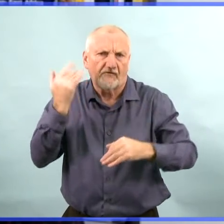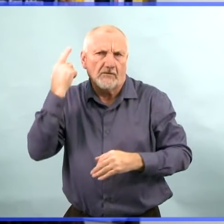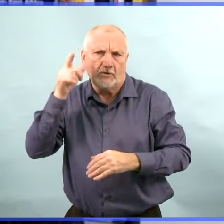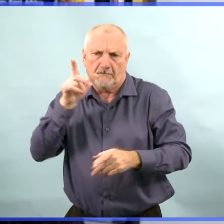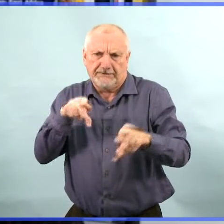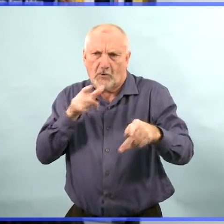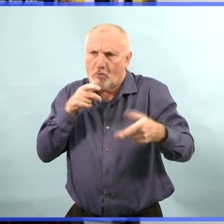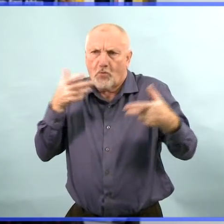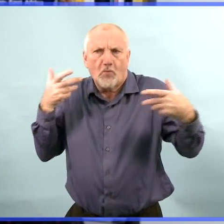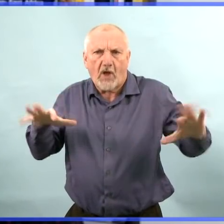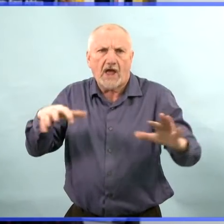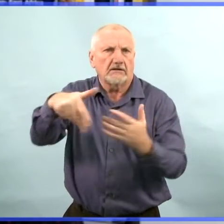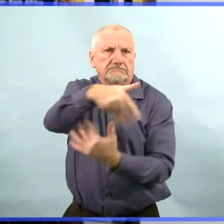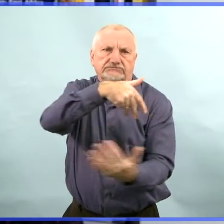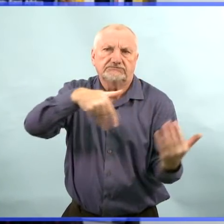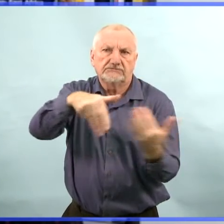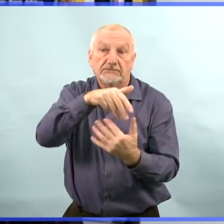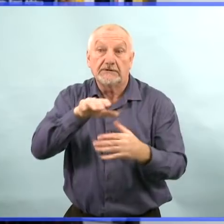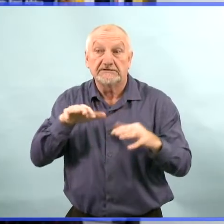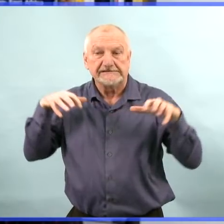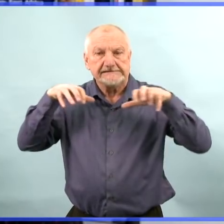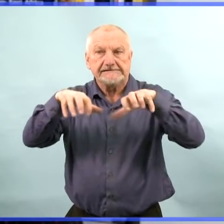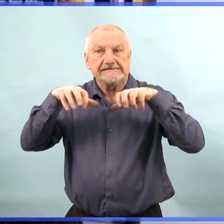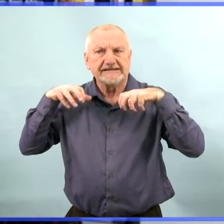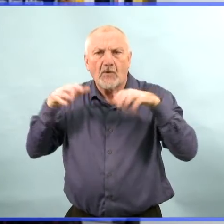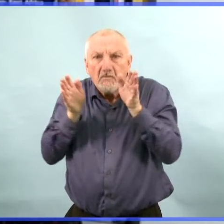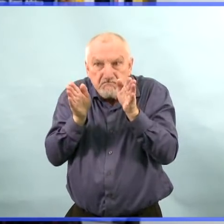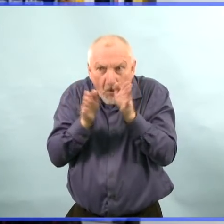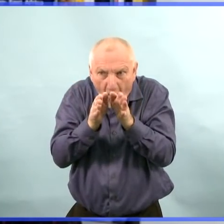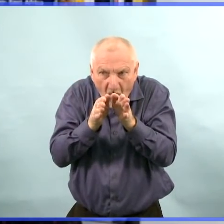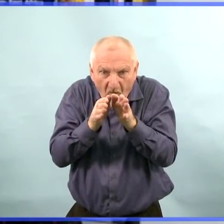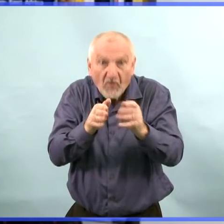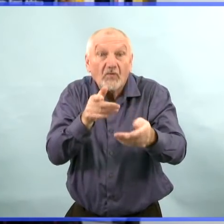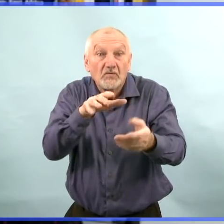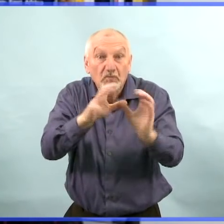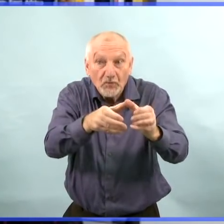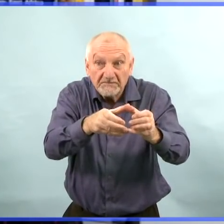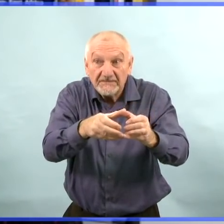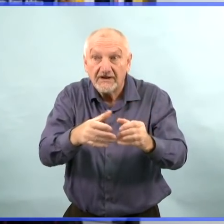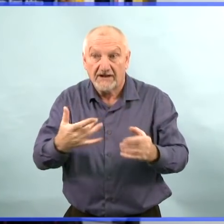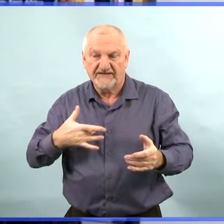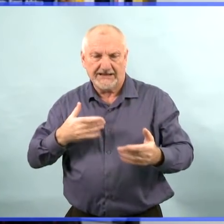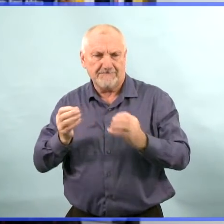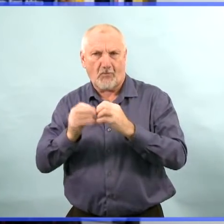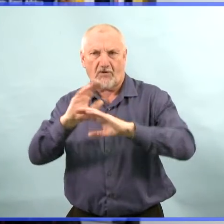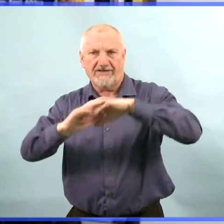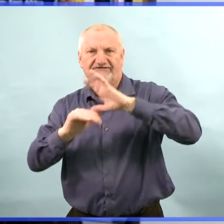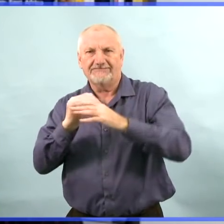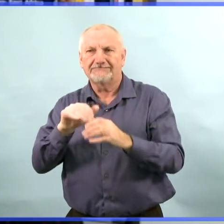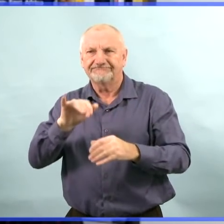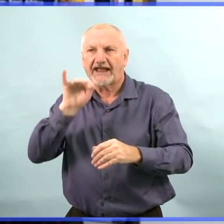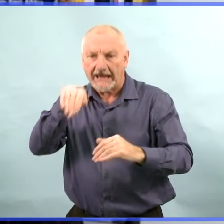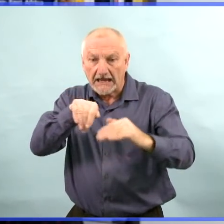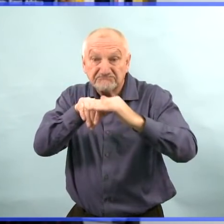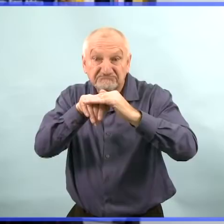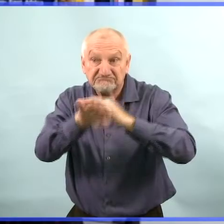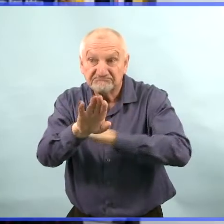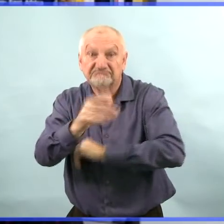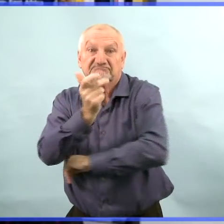community vaccine clinics can reach people in places where they feel comfortable places that are familiar and where they can see people that they know